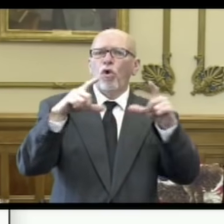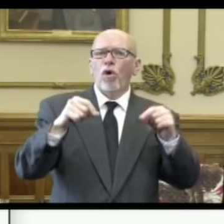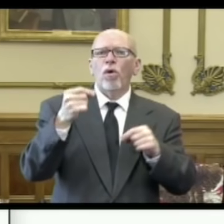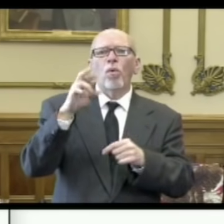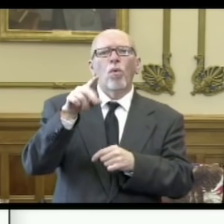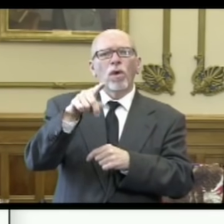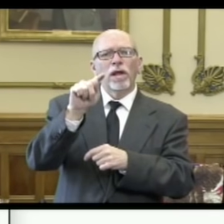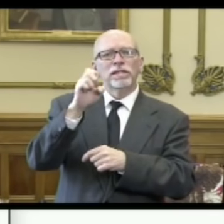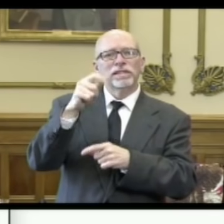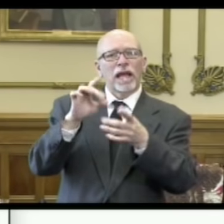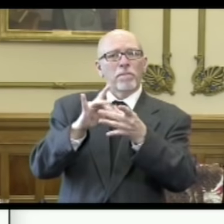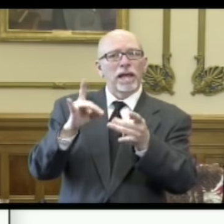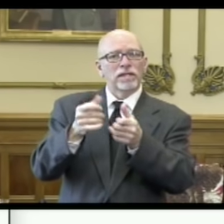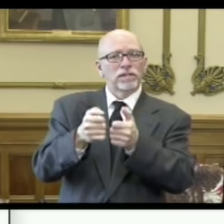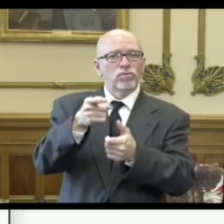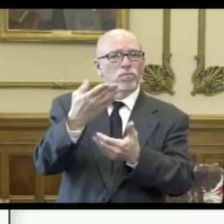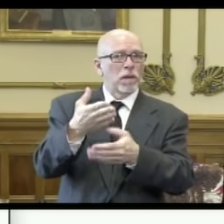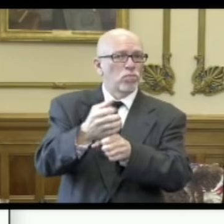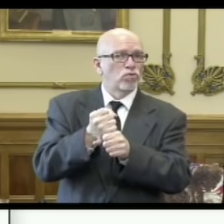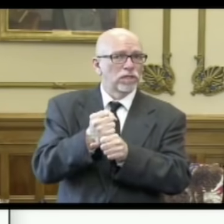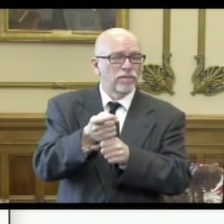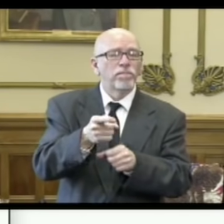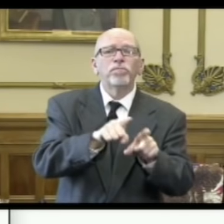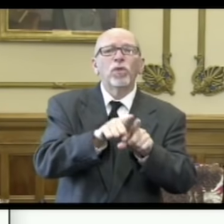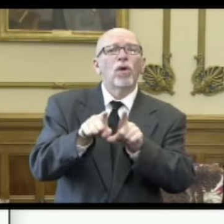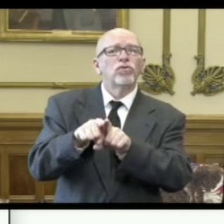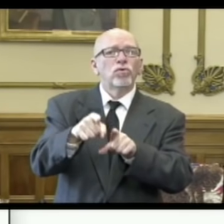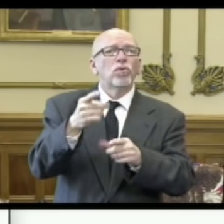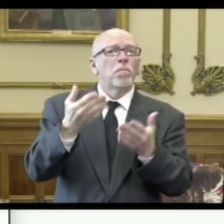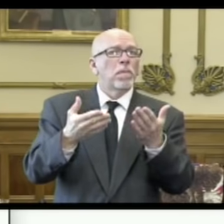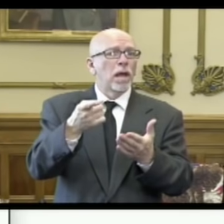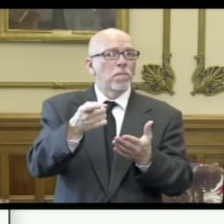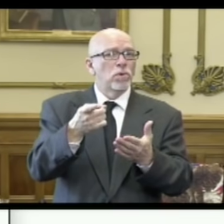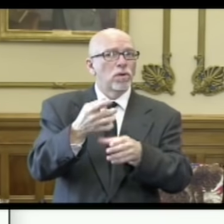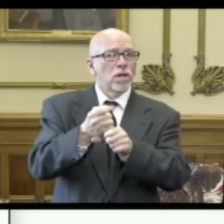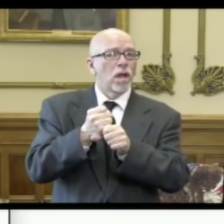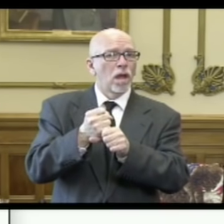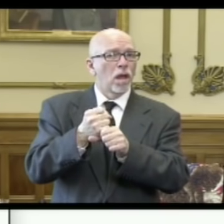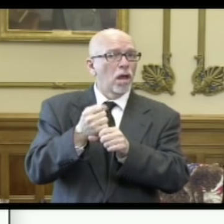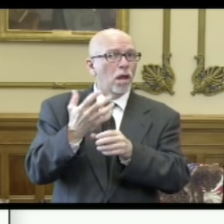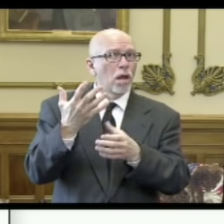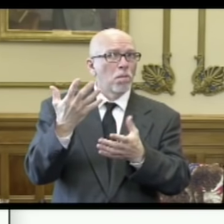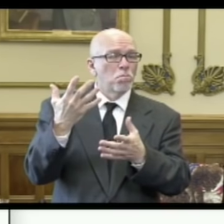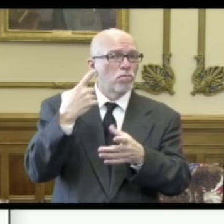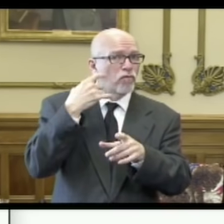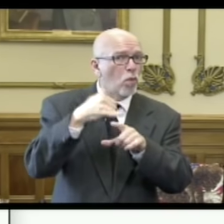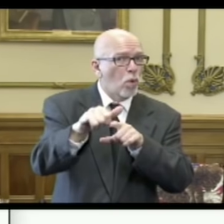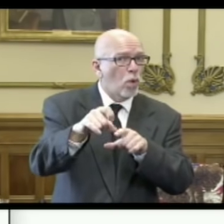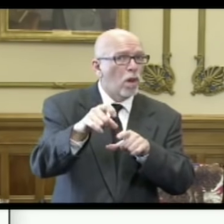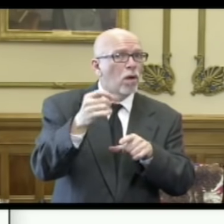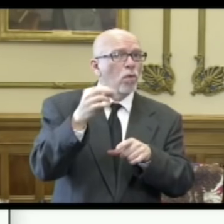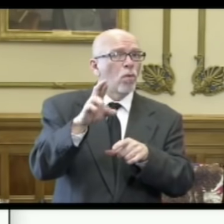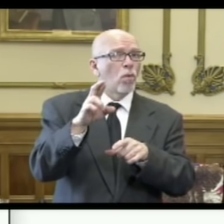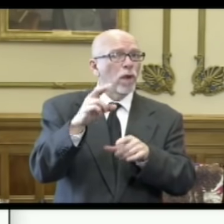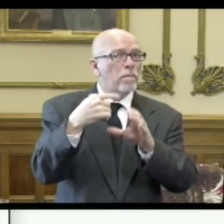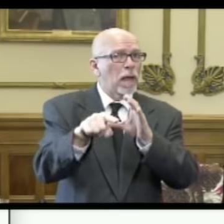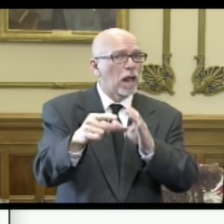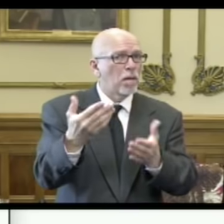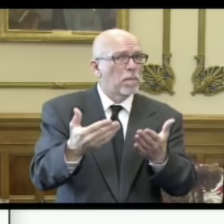YOUR HELP IS TRULY NEEDED. SO WE WANTED TO SHARE WITH YOU A LOOK AT THE POST CARD OR TEXT MESSAGE YOU MAY HAVE RECEIVED.